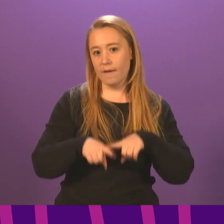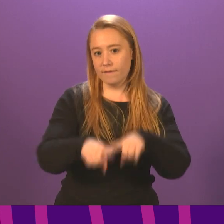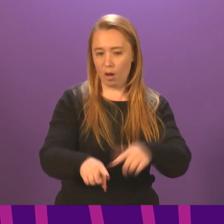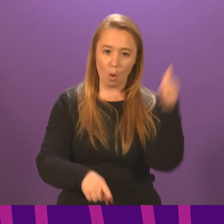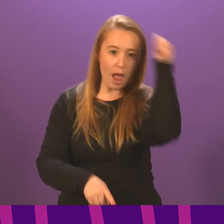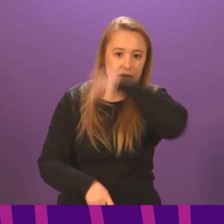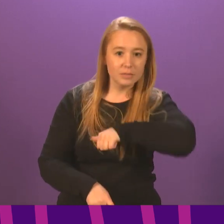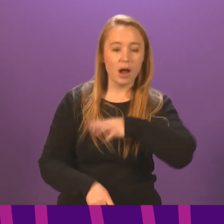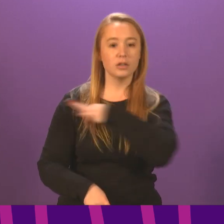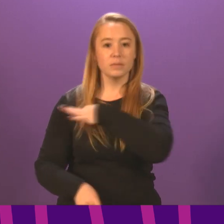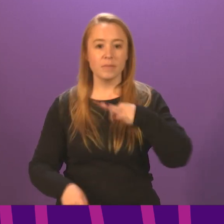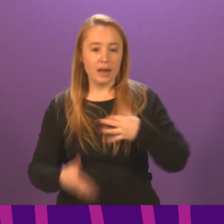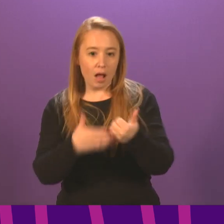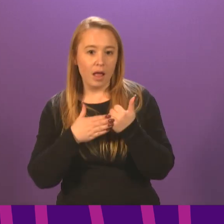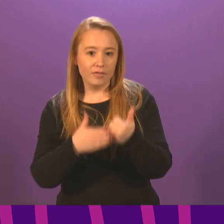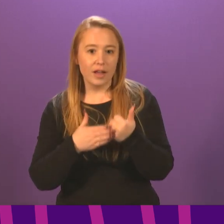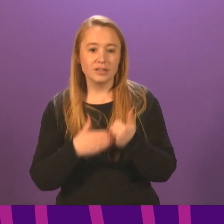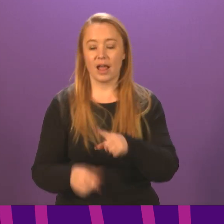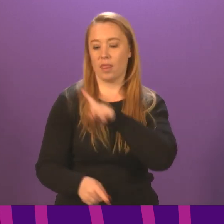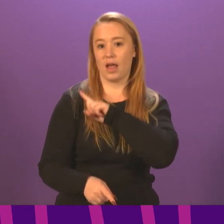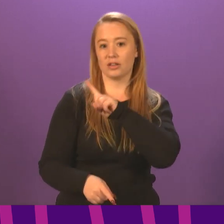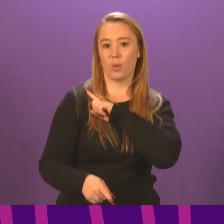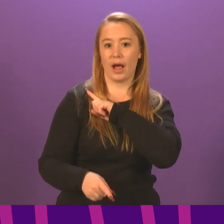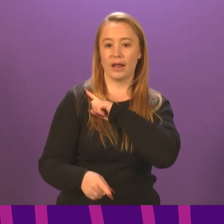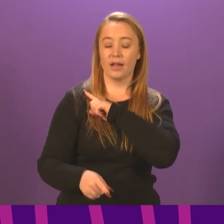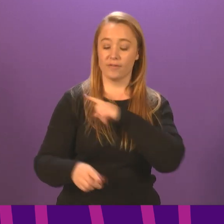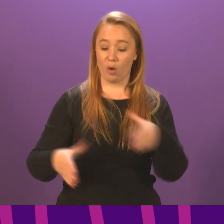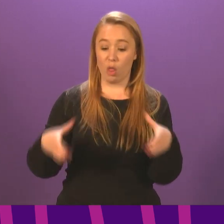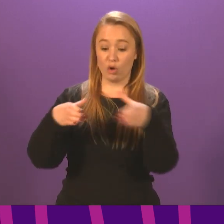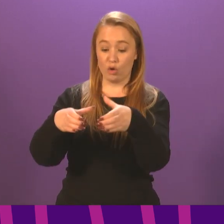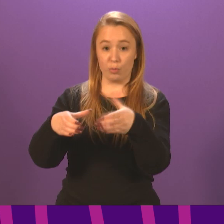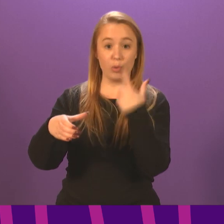to promote uptake of the vaccine among the eligible groups, and we will continue to adapt